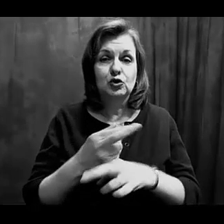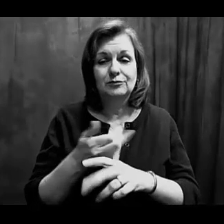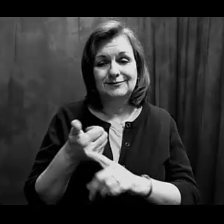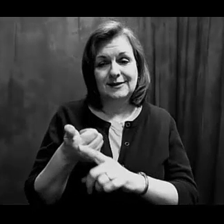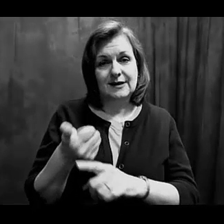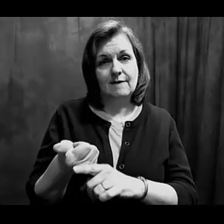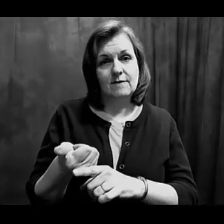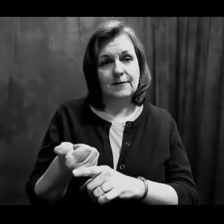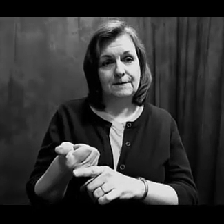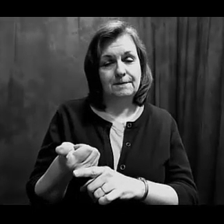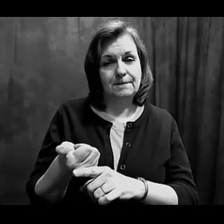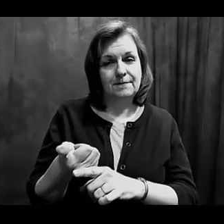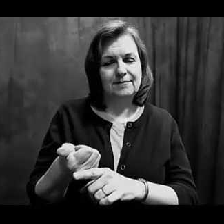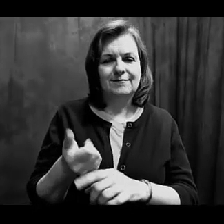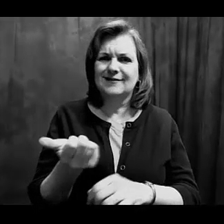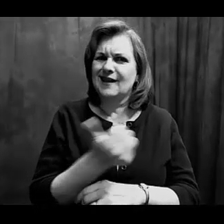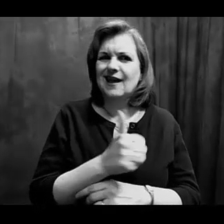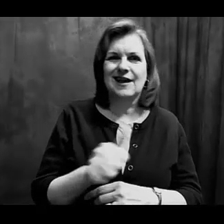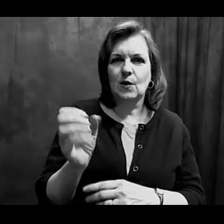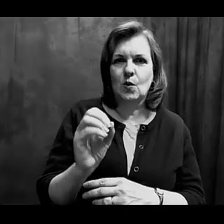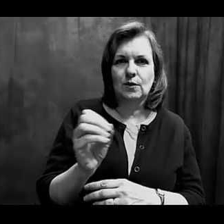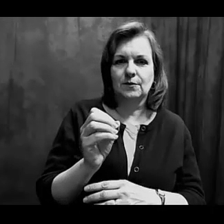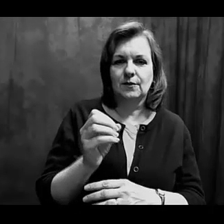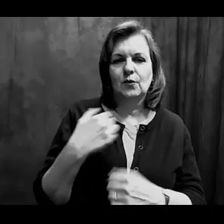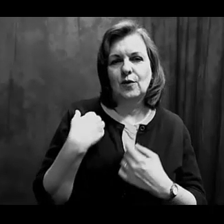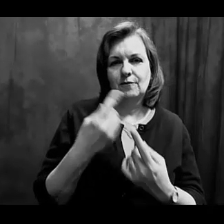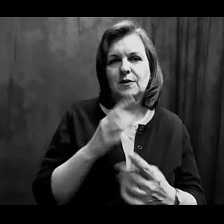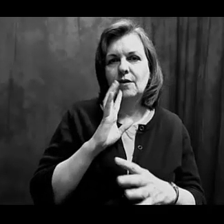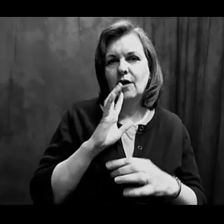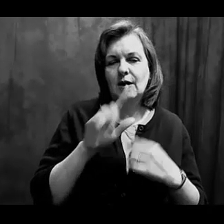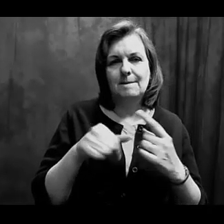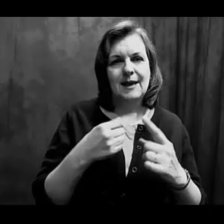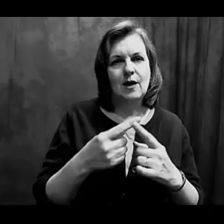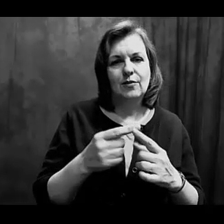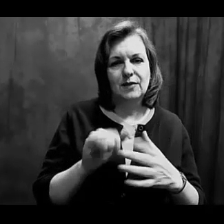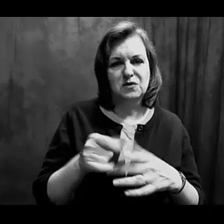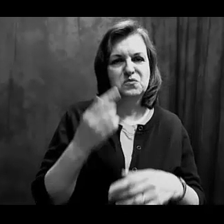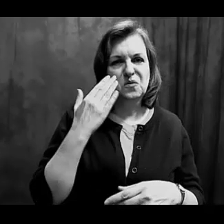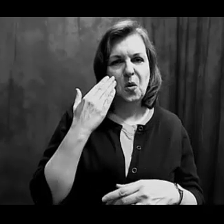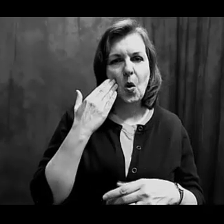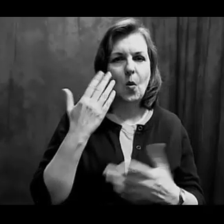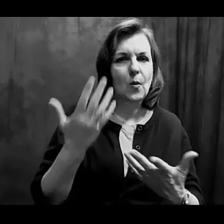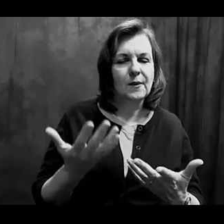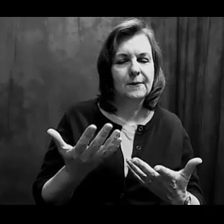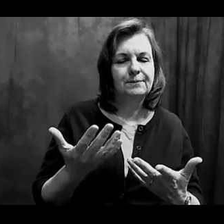reproduction on their own and these are any of the organisms that we've talked about